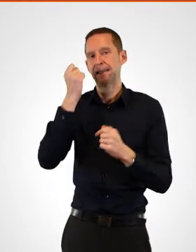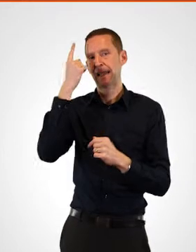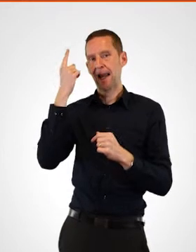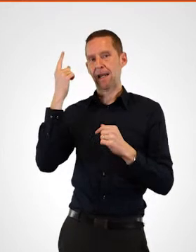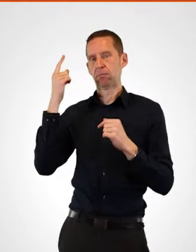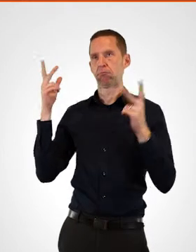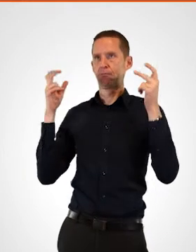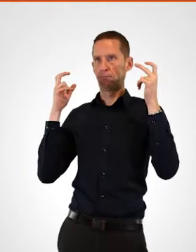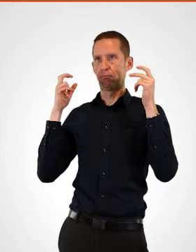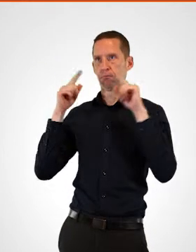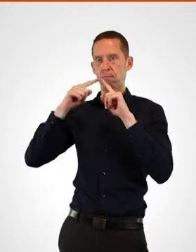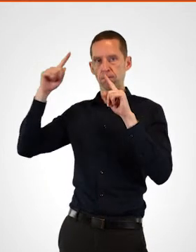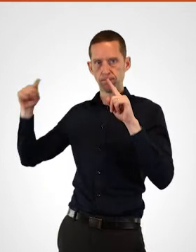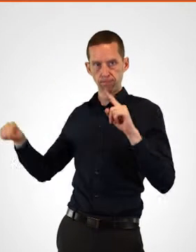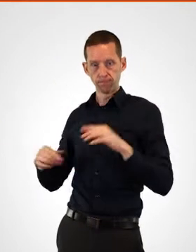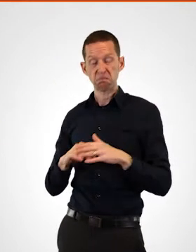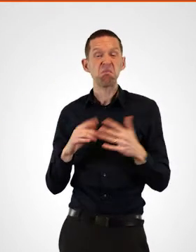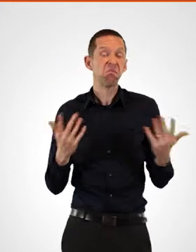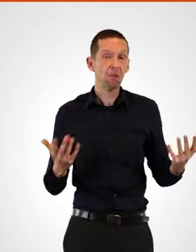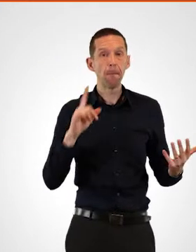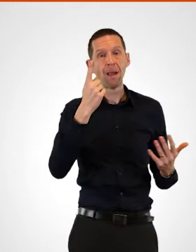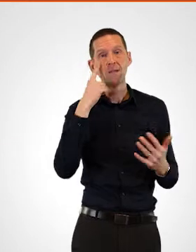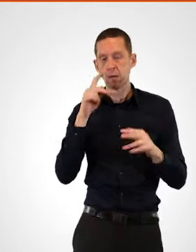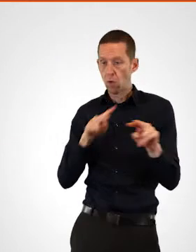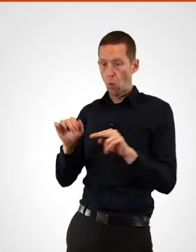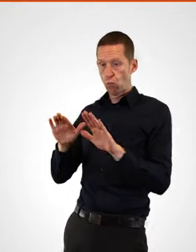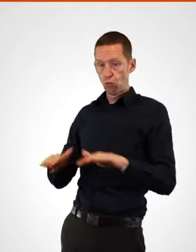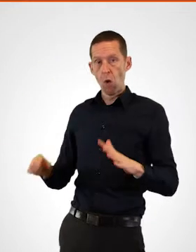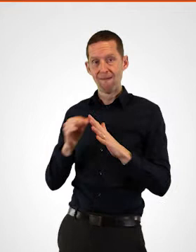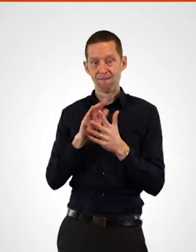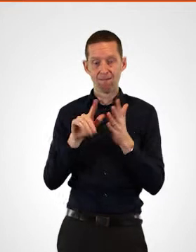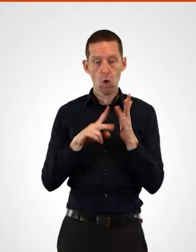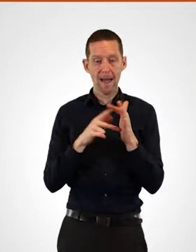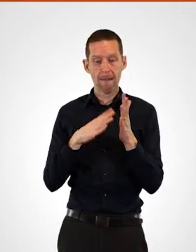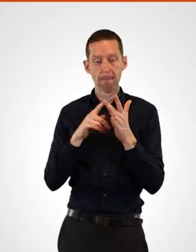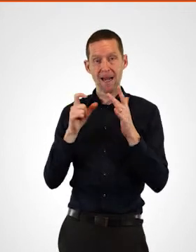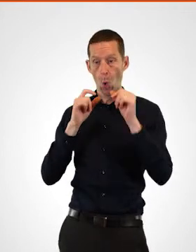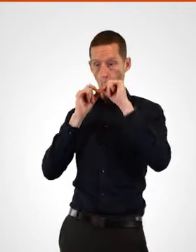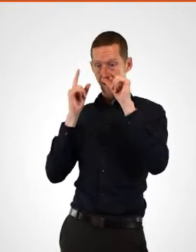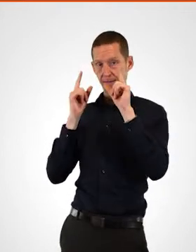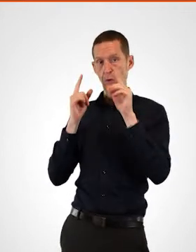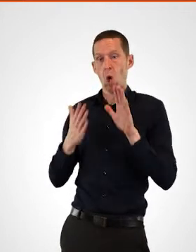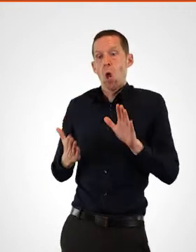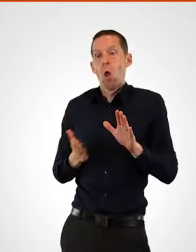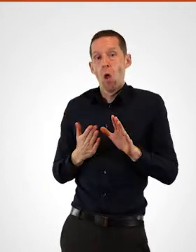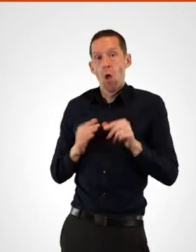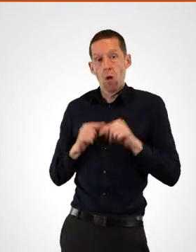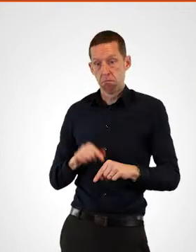But interestingly she found that the children's phonemic awareness was actually related to their ability